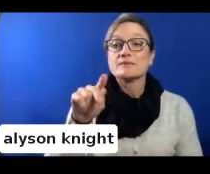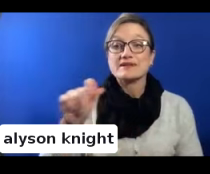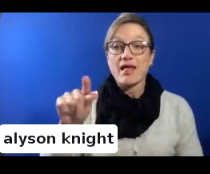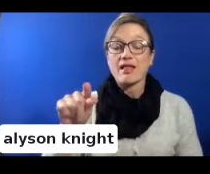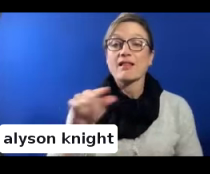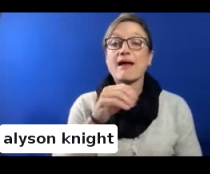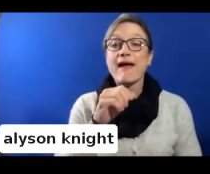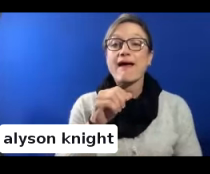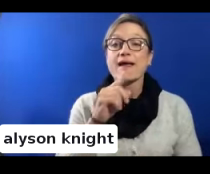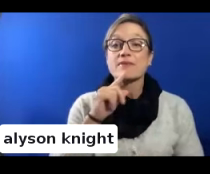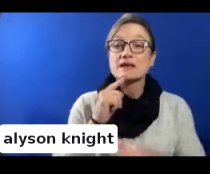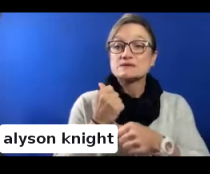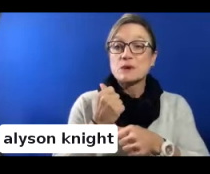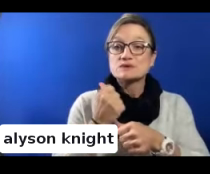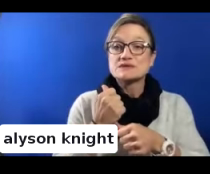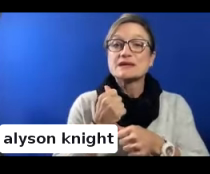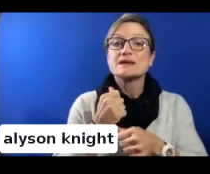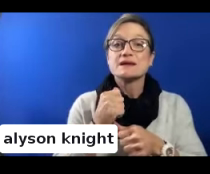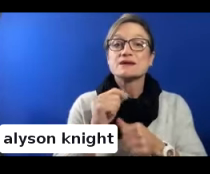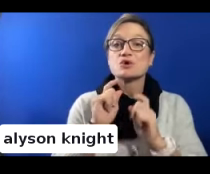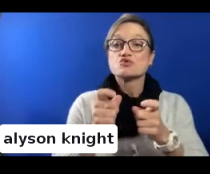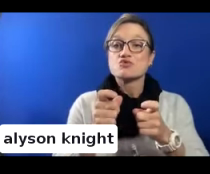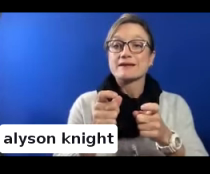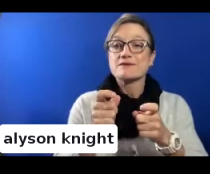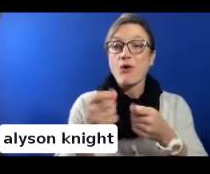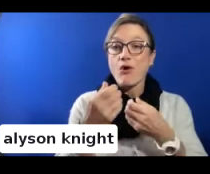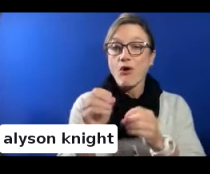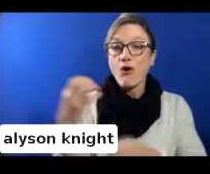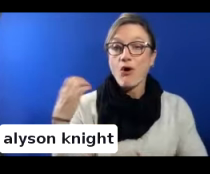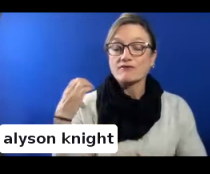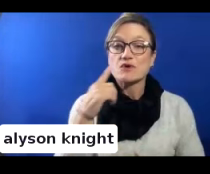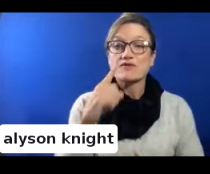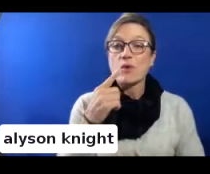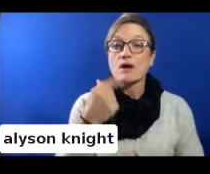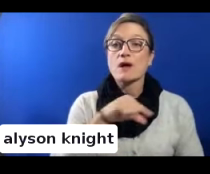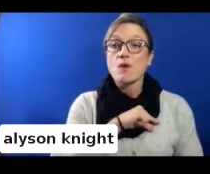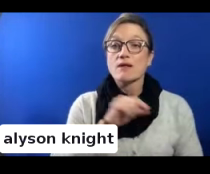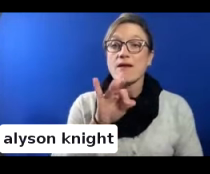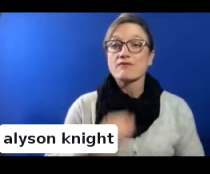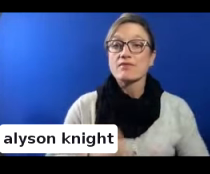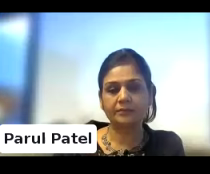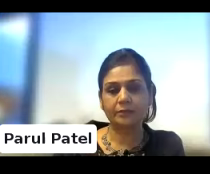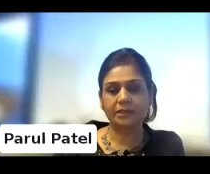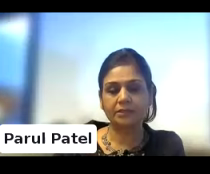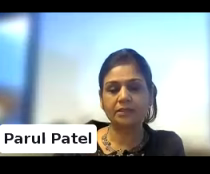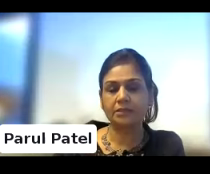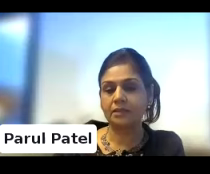I'm the Associate Grants Officer for the Quality of Life Grants Program here at the Foundation.